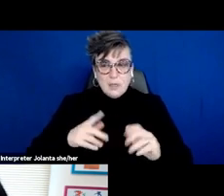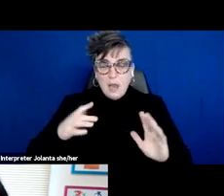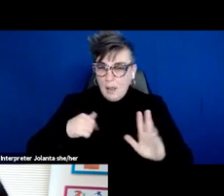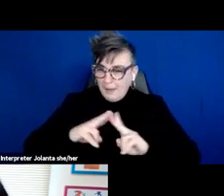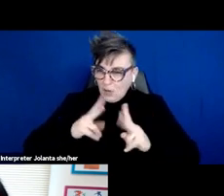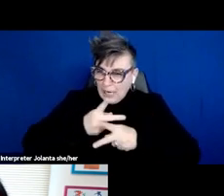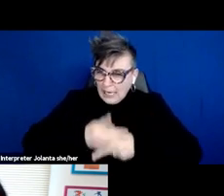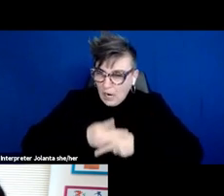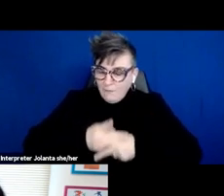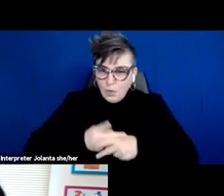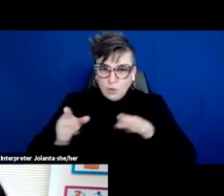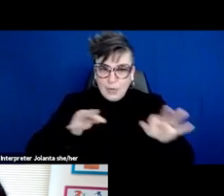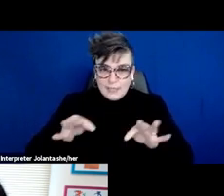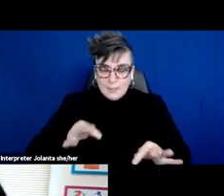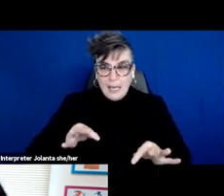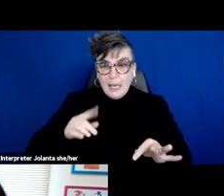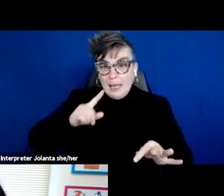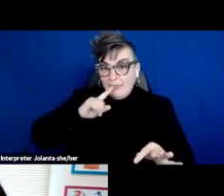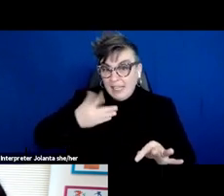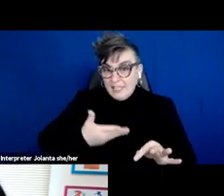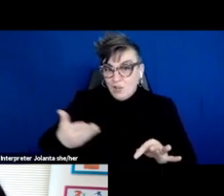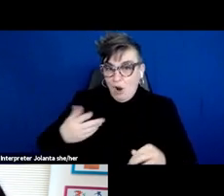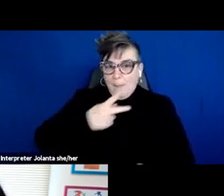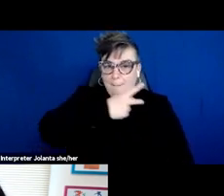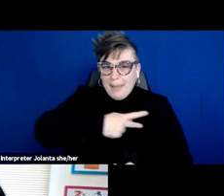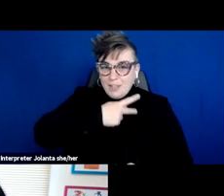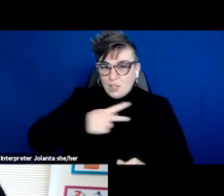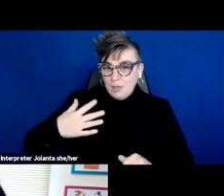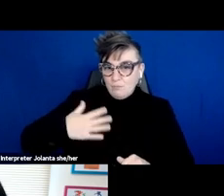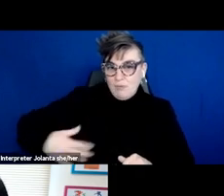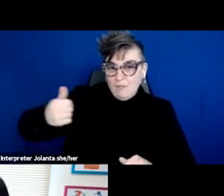the preferences of the patients that I have cared for, or the research participants I